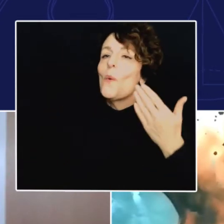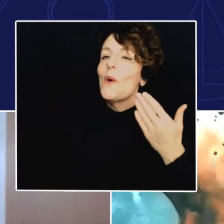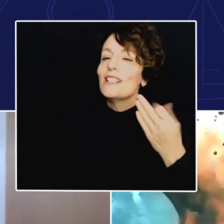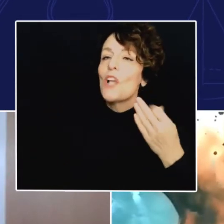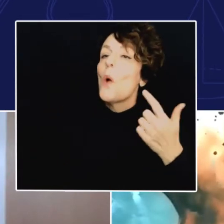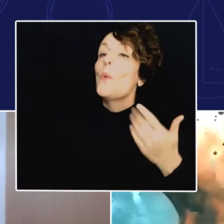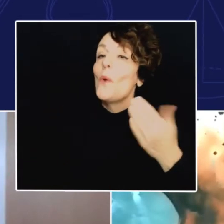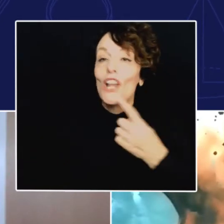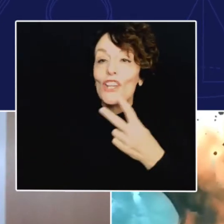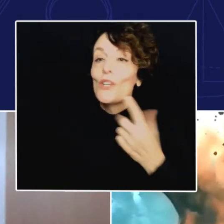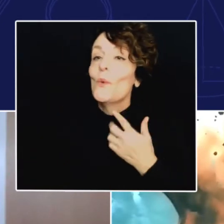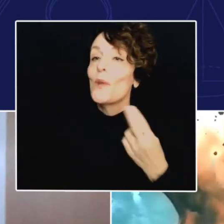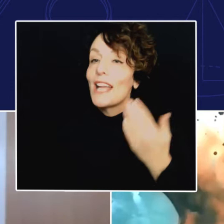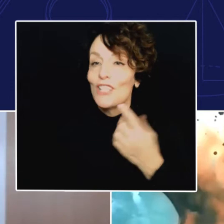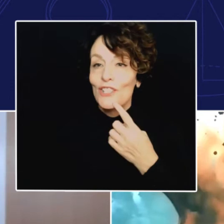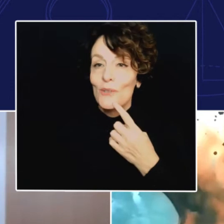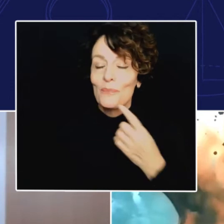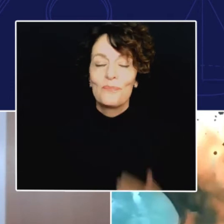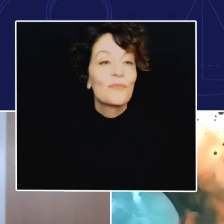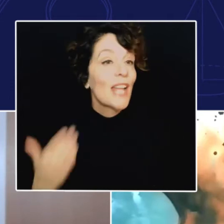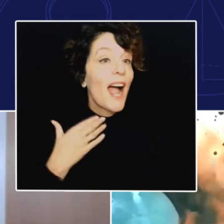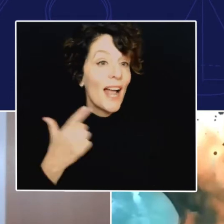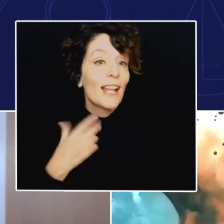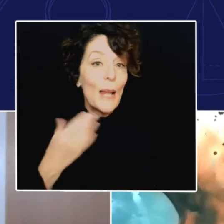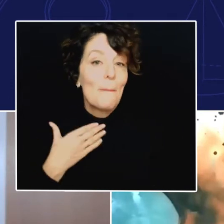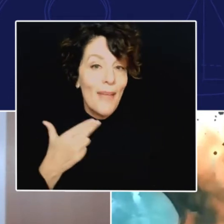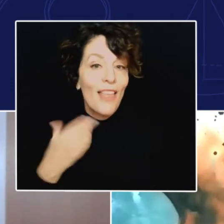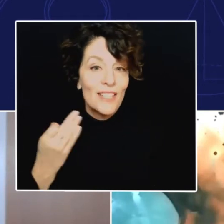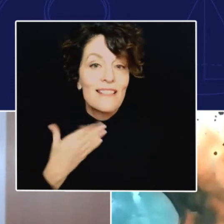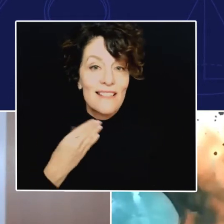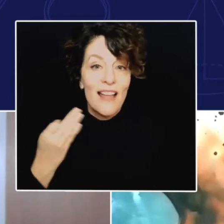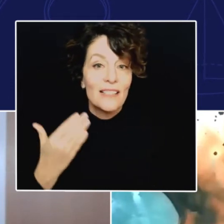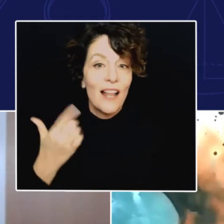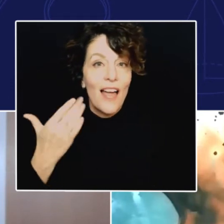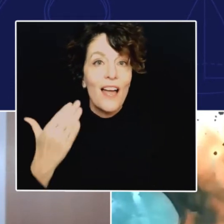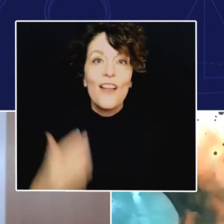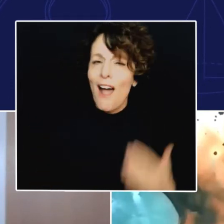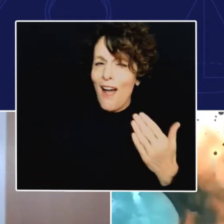[DR. HORTON:] Really? What's your--what do you like to do? [HENRY:] I like math and science a lot.